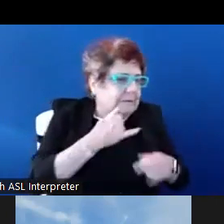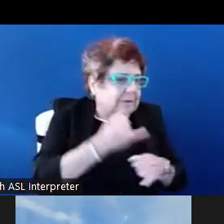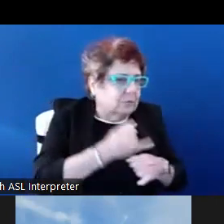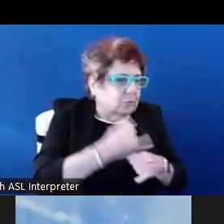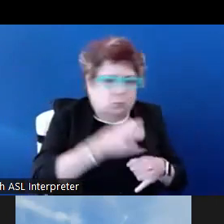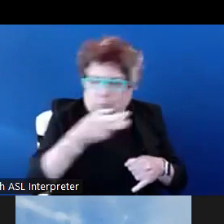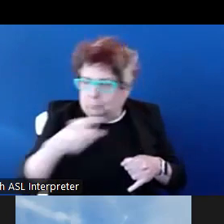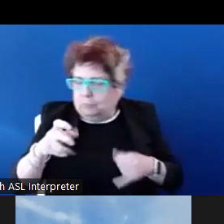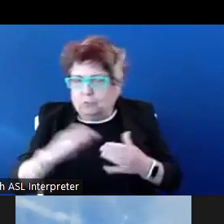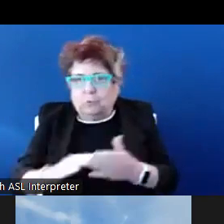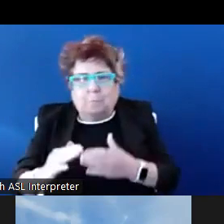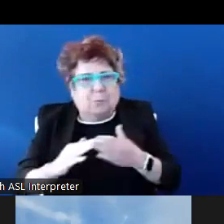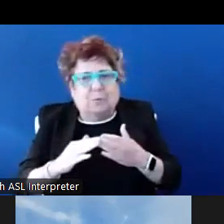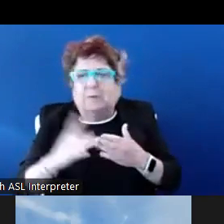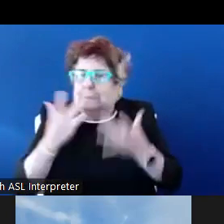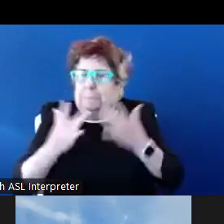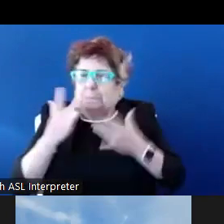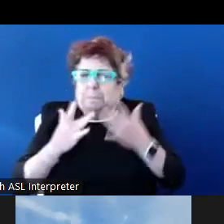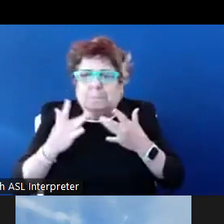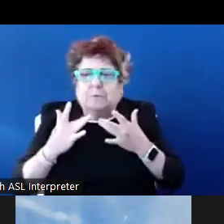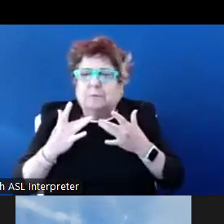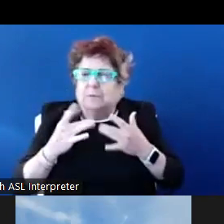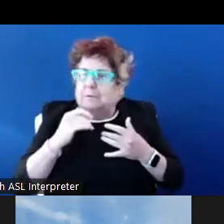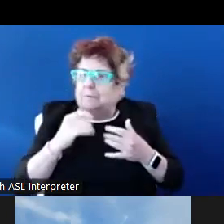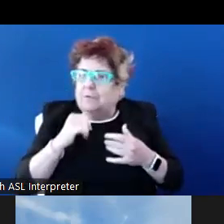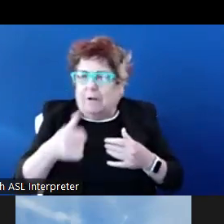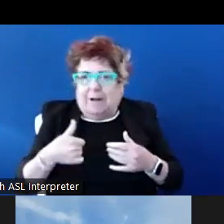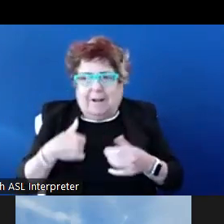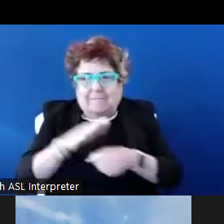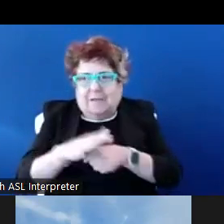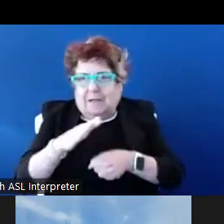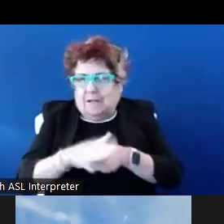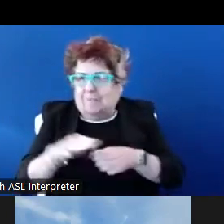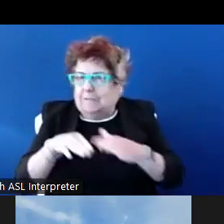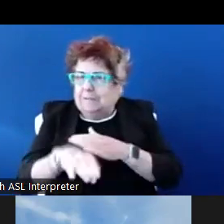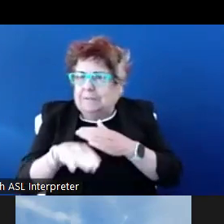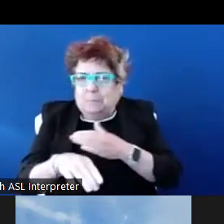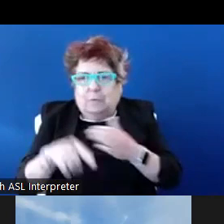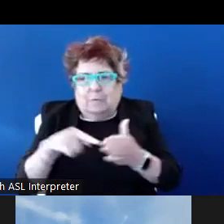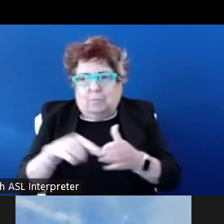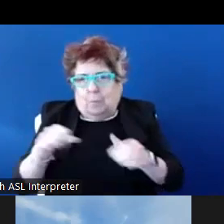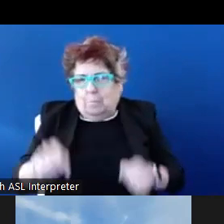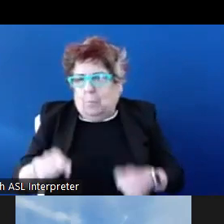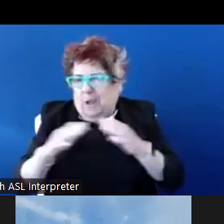For many people, the lack of affordable, accessible housing, too often, is the reason that they are placed in